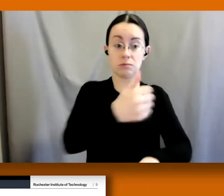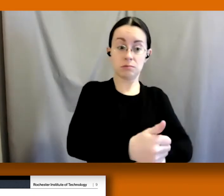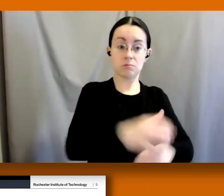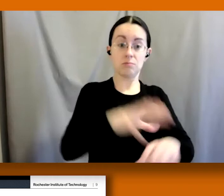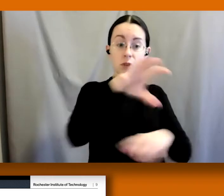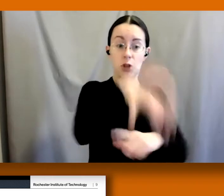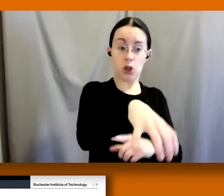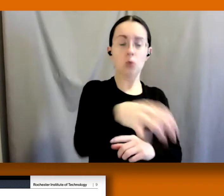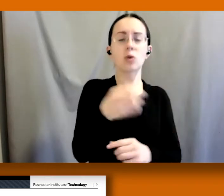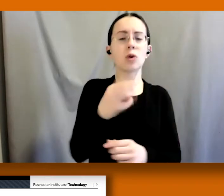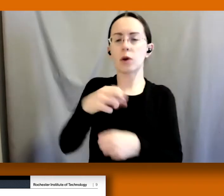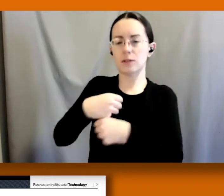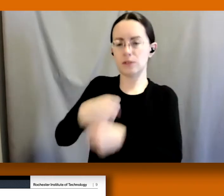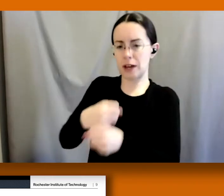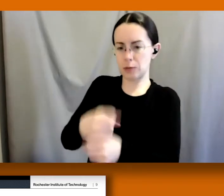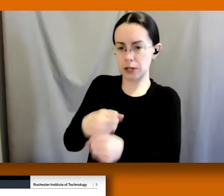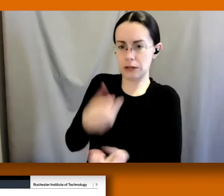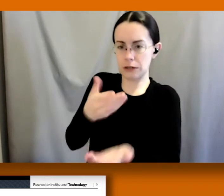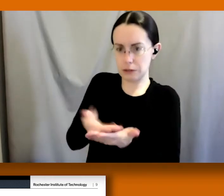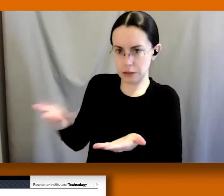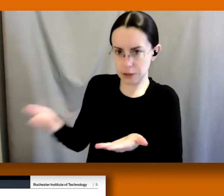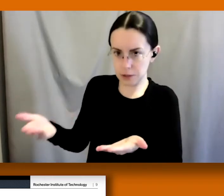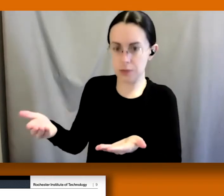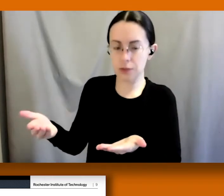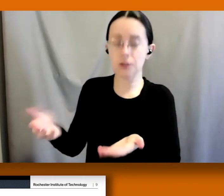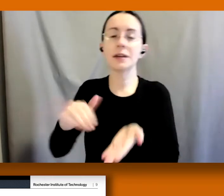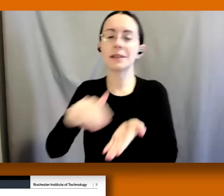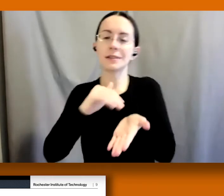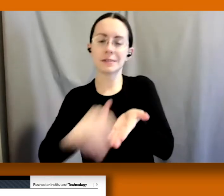and is exempt from indirect costs, or FNA.